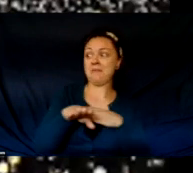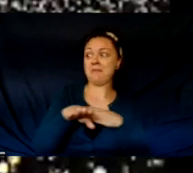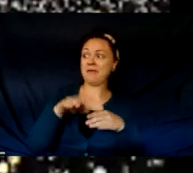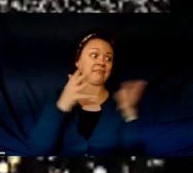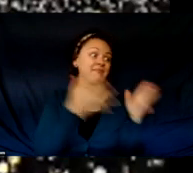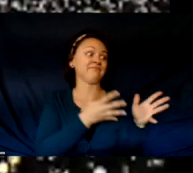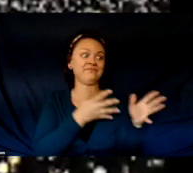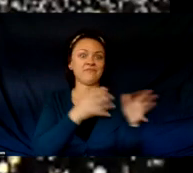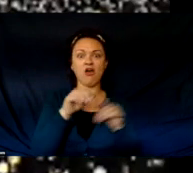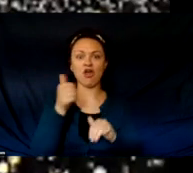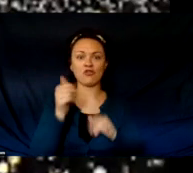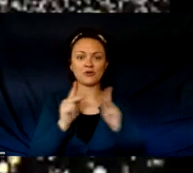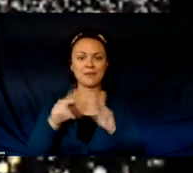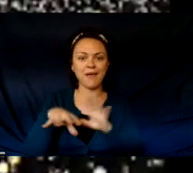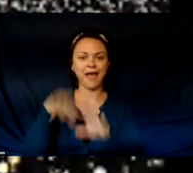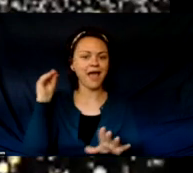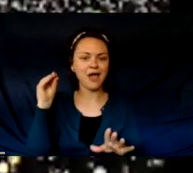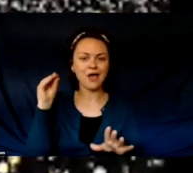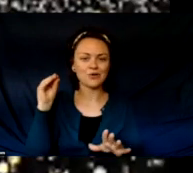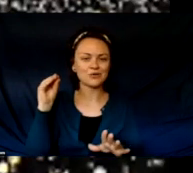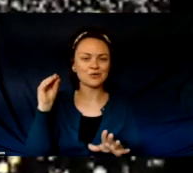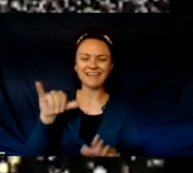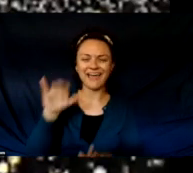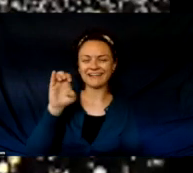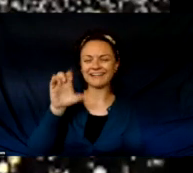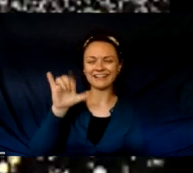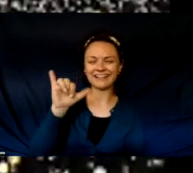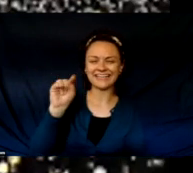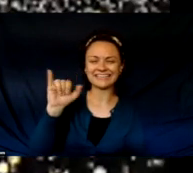That's just a little bit of that perspective.